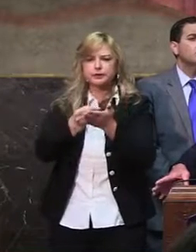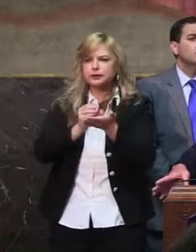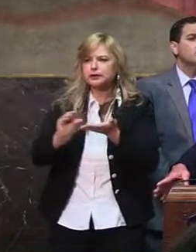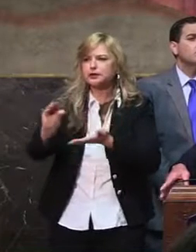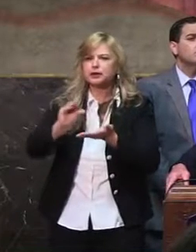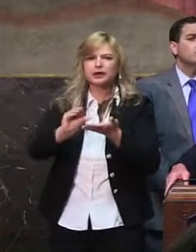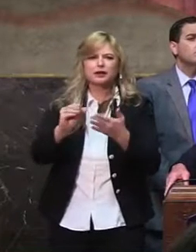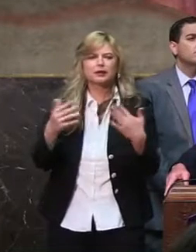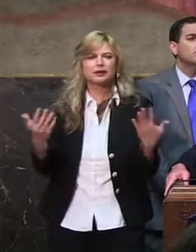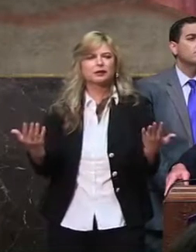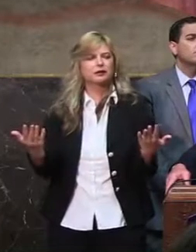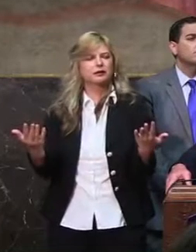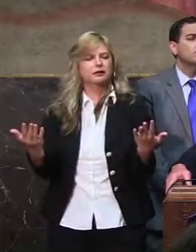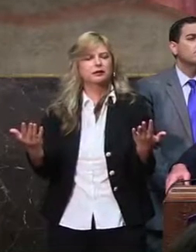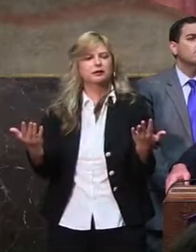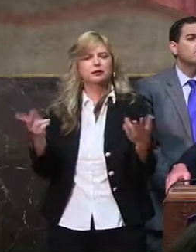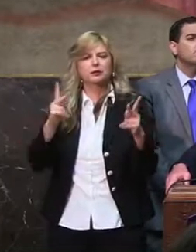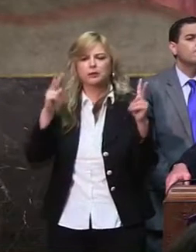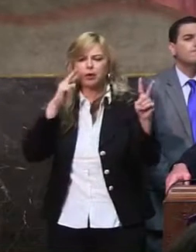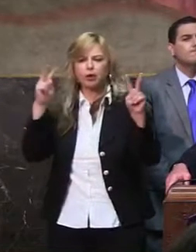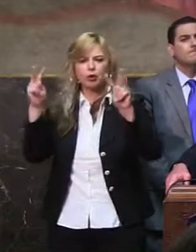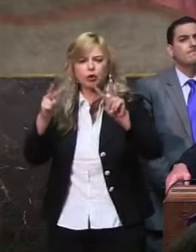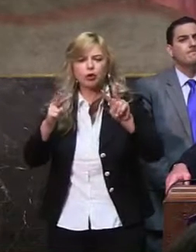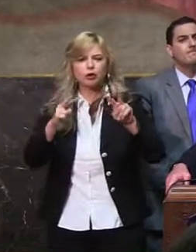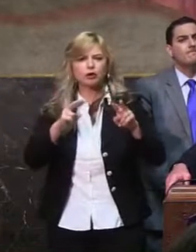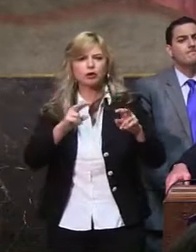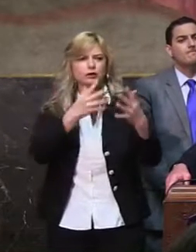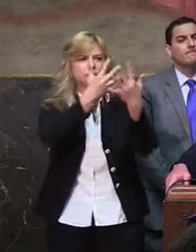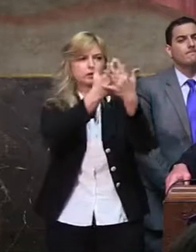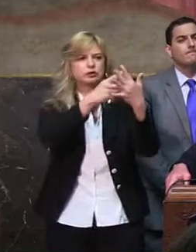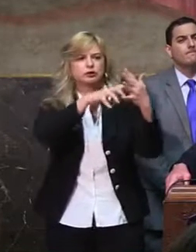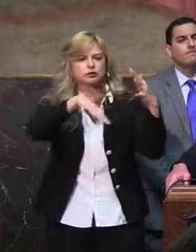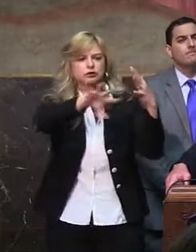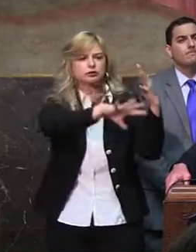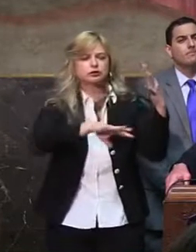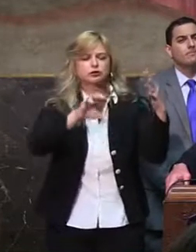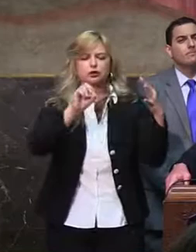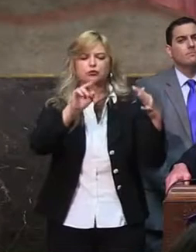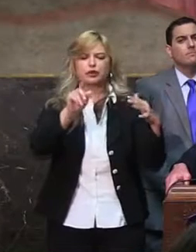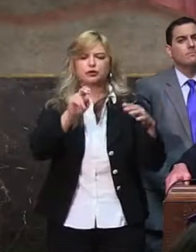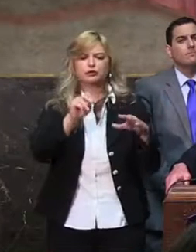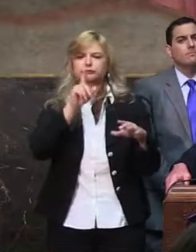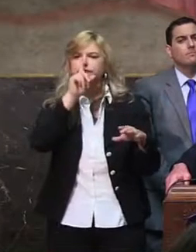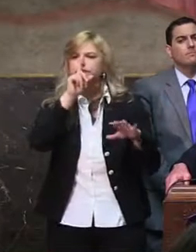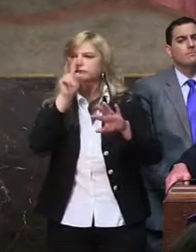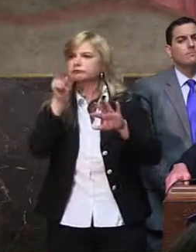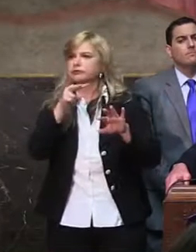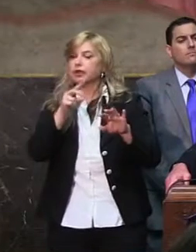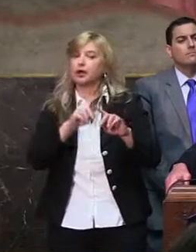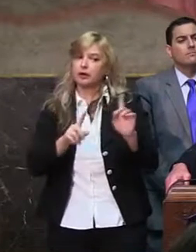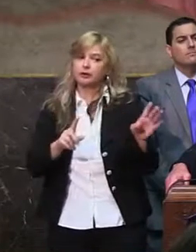looks nobody ever looks at Corrections I'm very proud to say that due to the efforts of the Pew Charitable Trusts